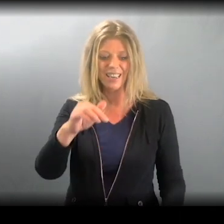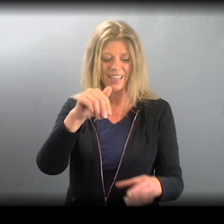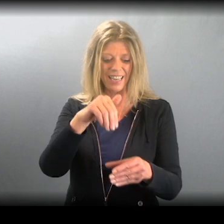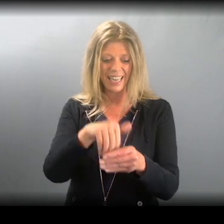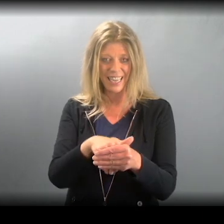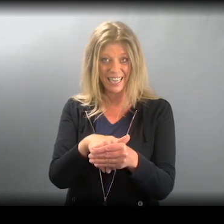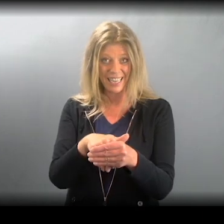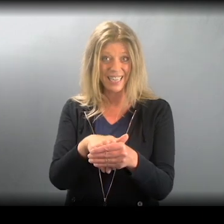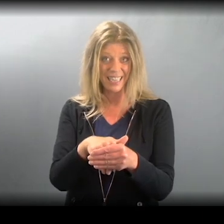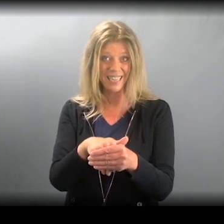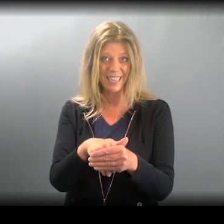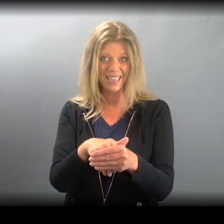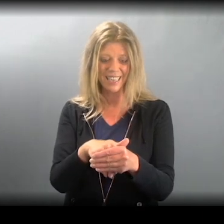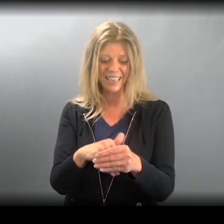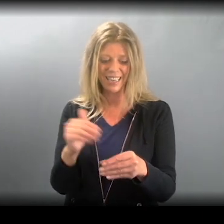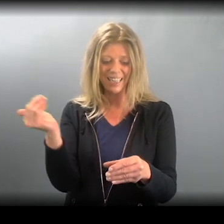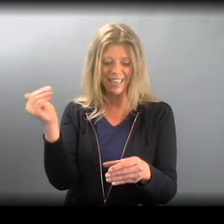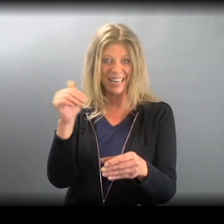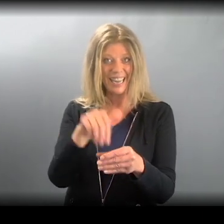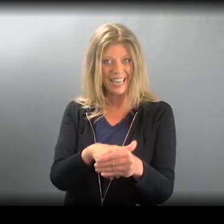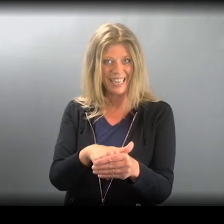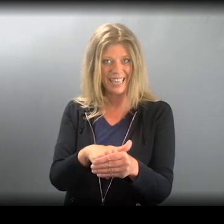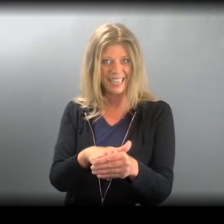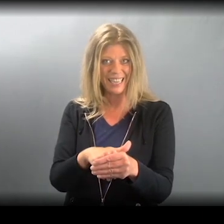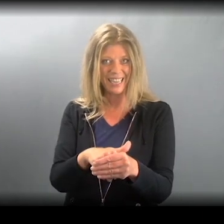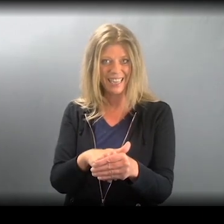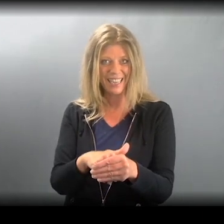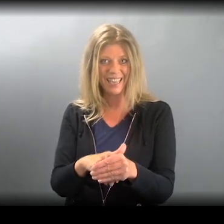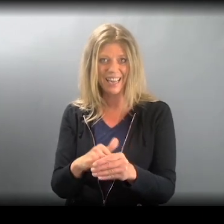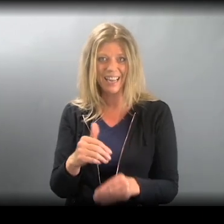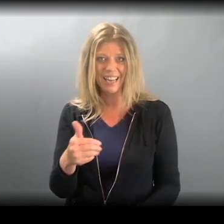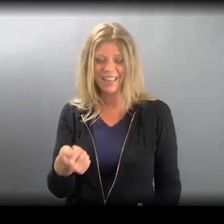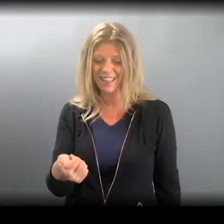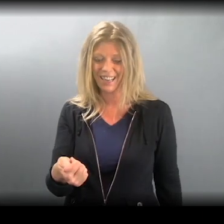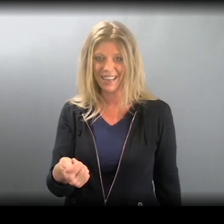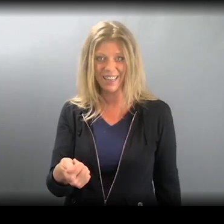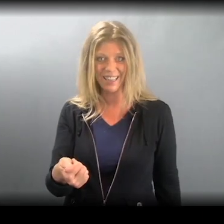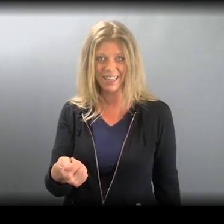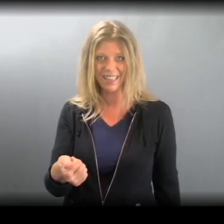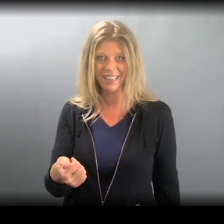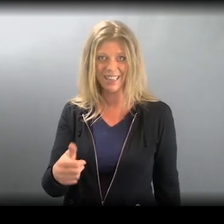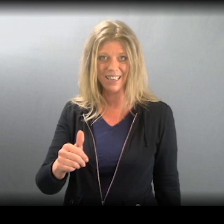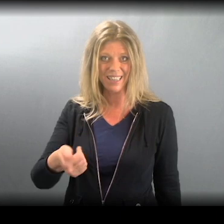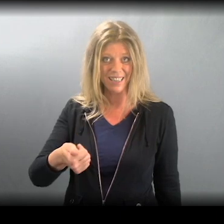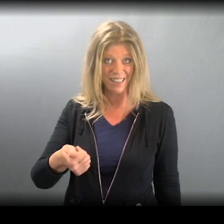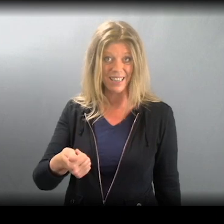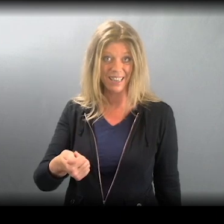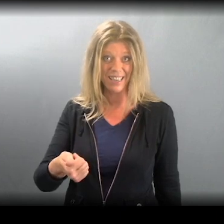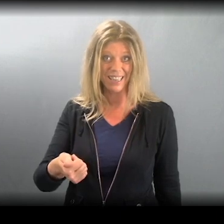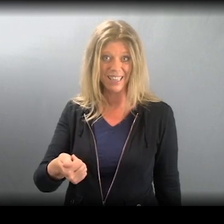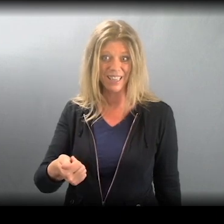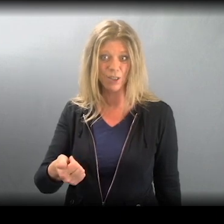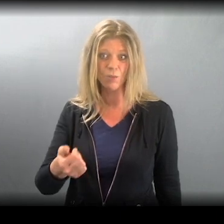IN THE